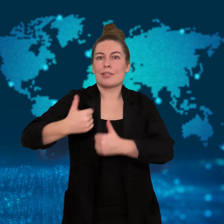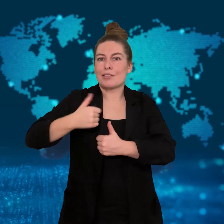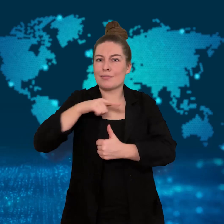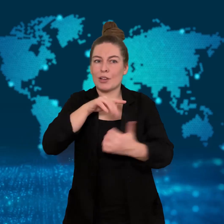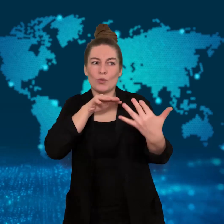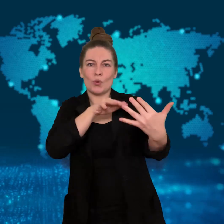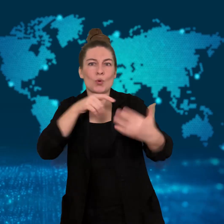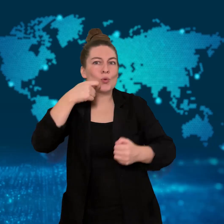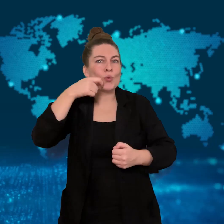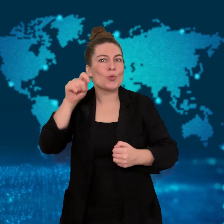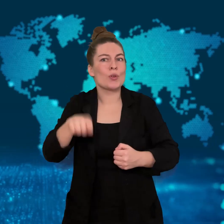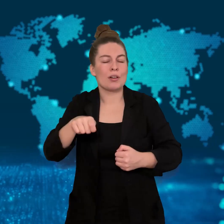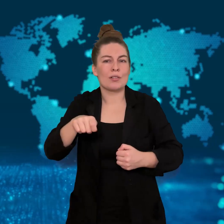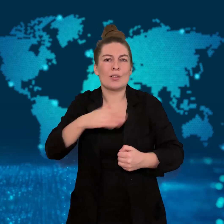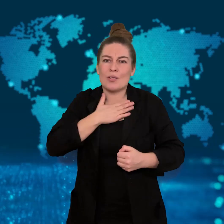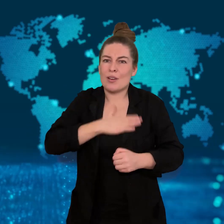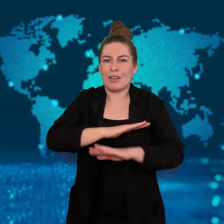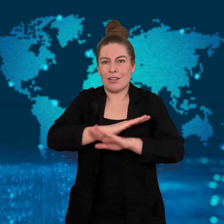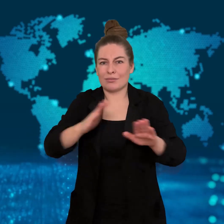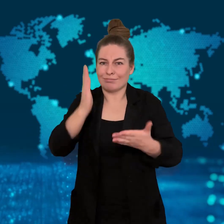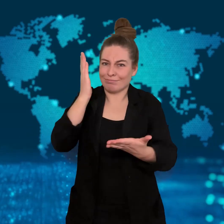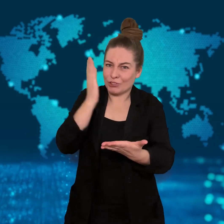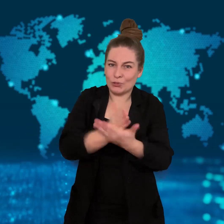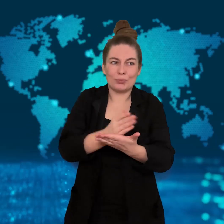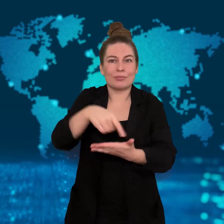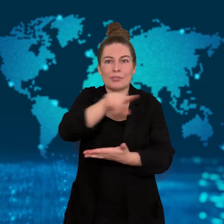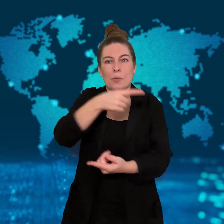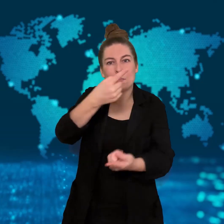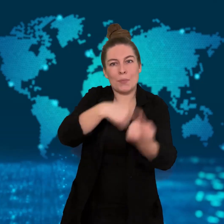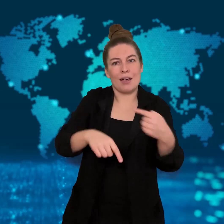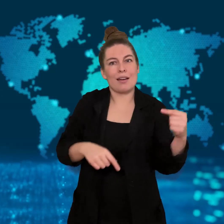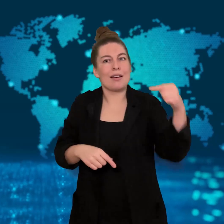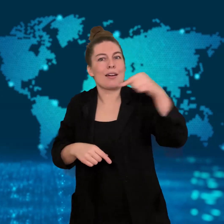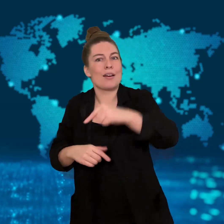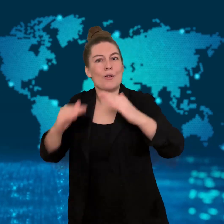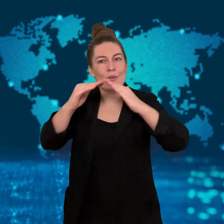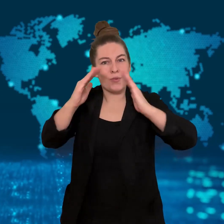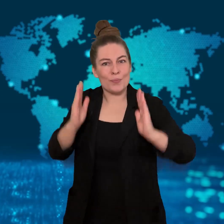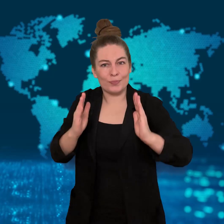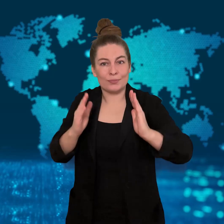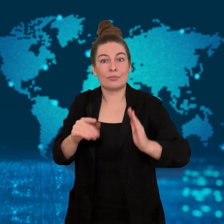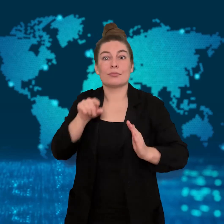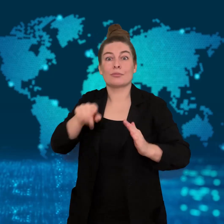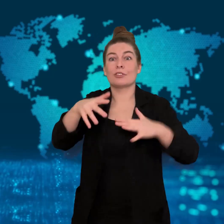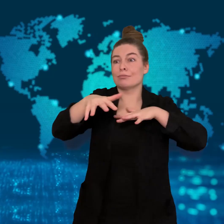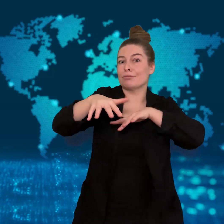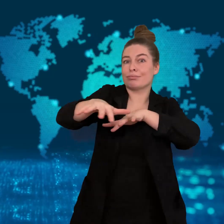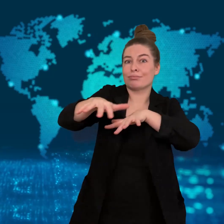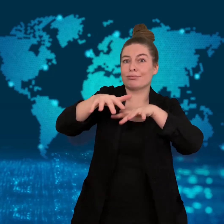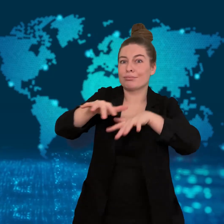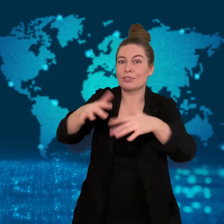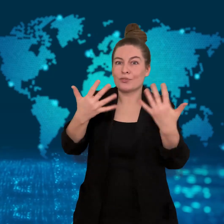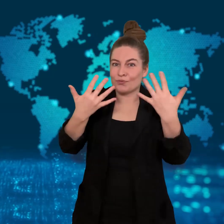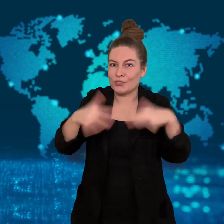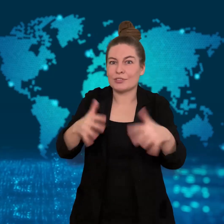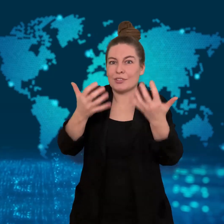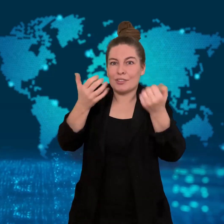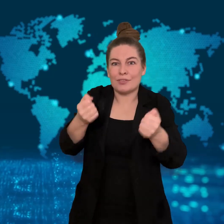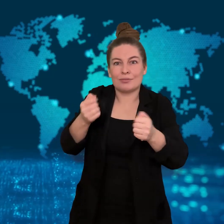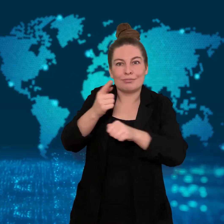their husbands and family members be returned from the Ukraine battlefront.